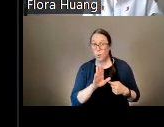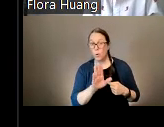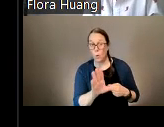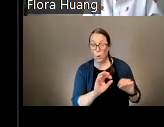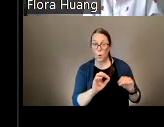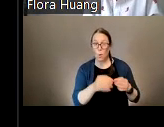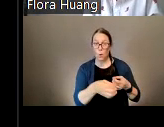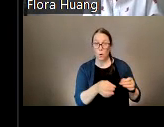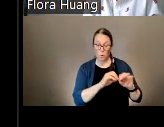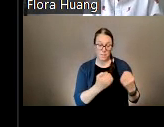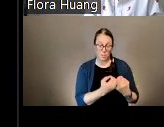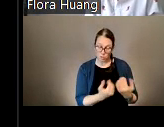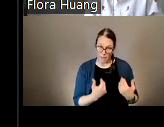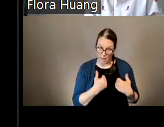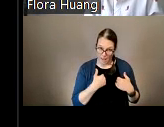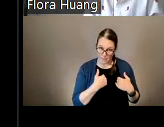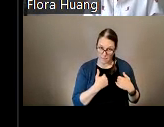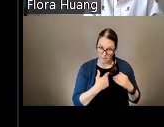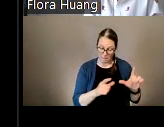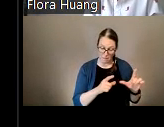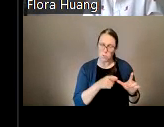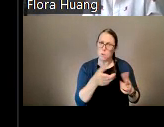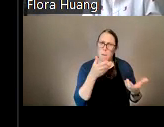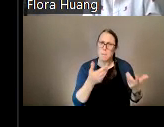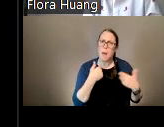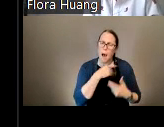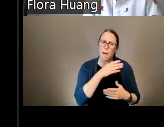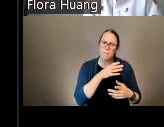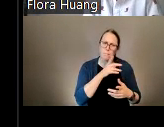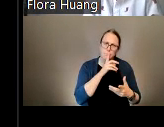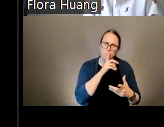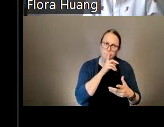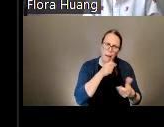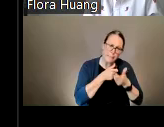you might have a dedicated sales rep, and their job is to advocate for you and to help you.